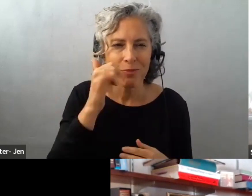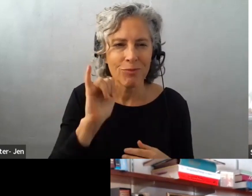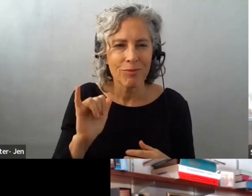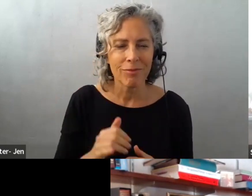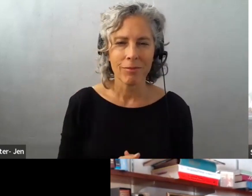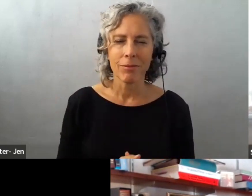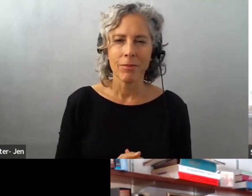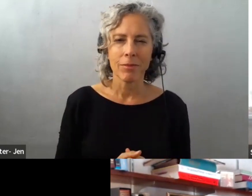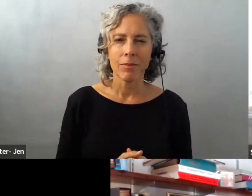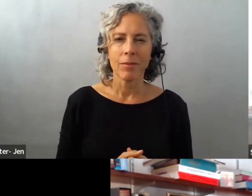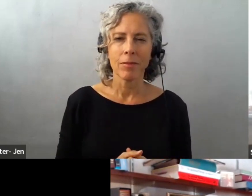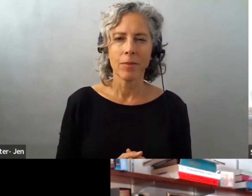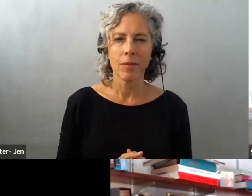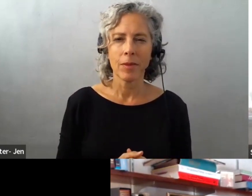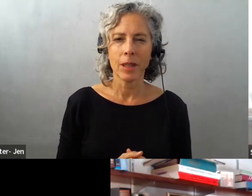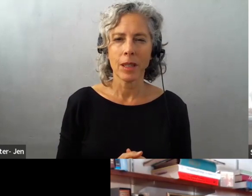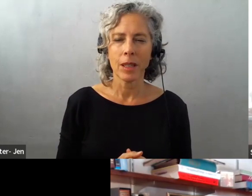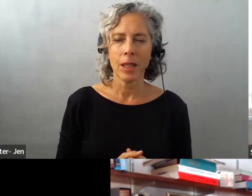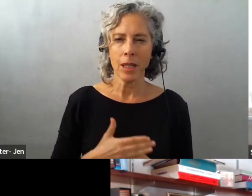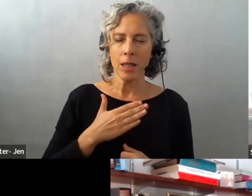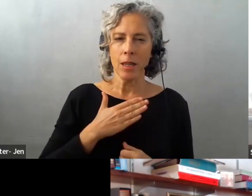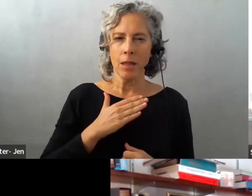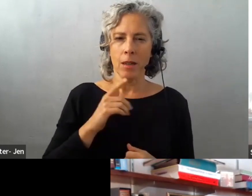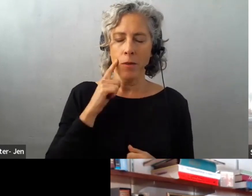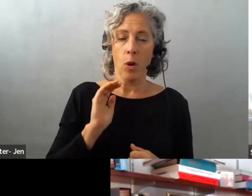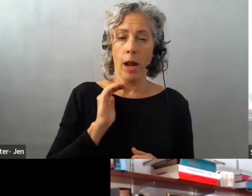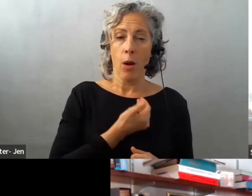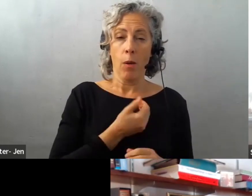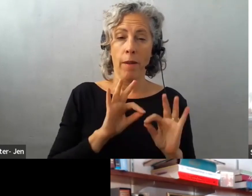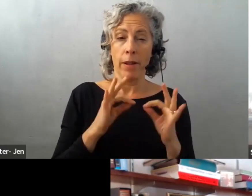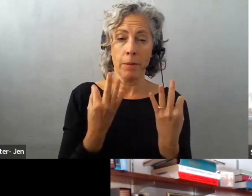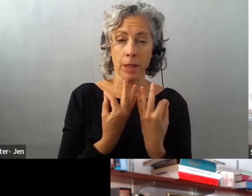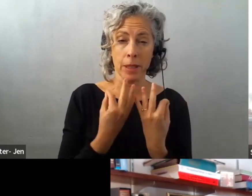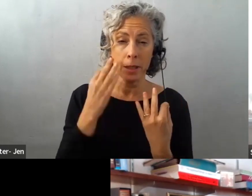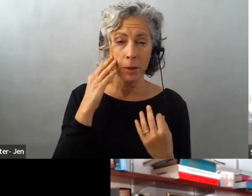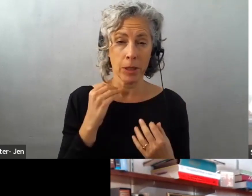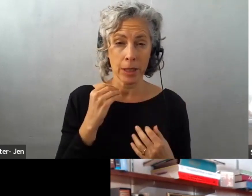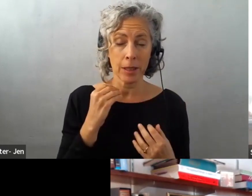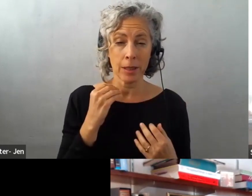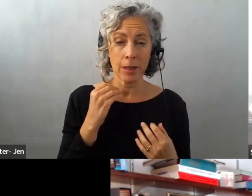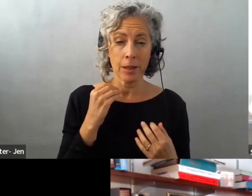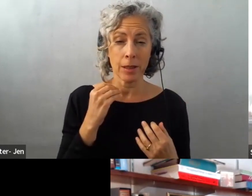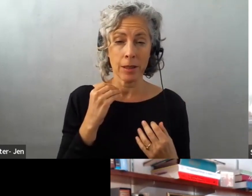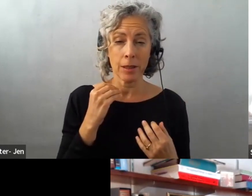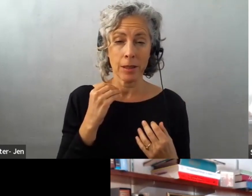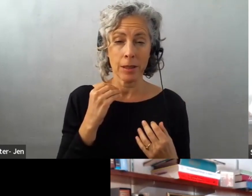Susan Yuan: The experience of the pandemic for our family was